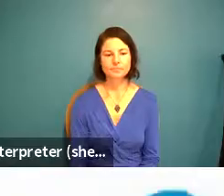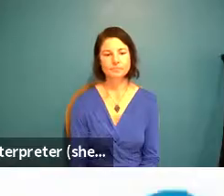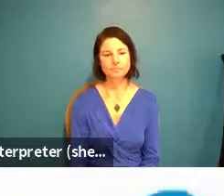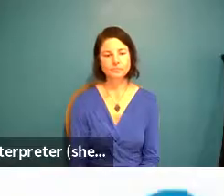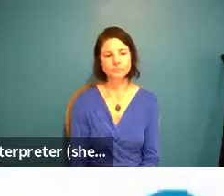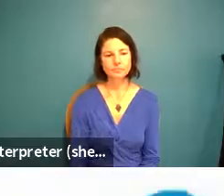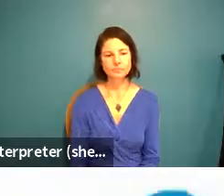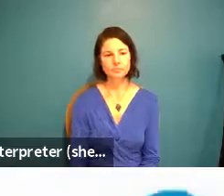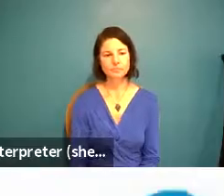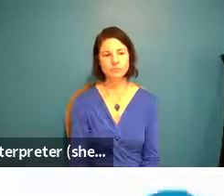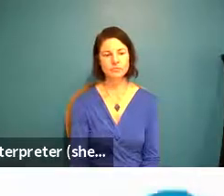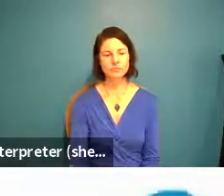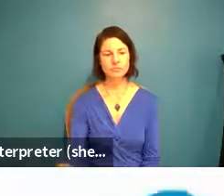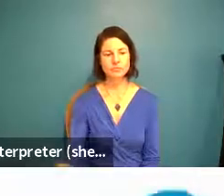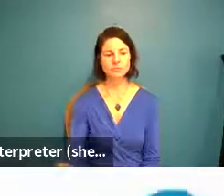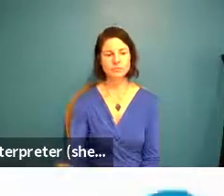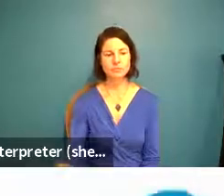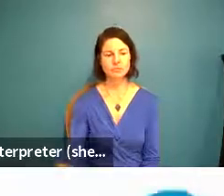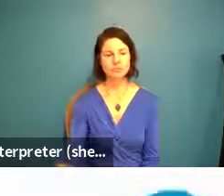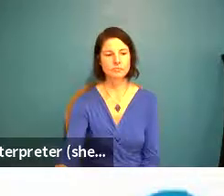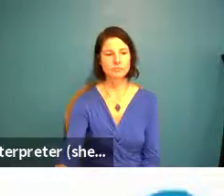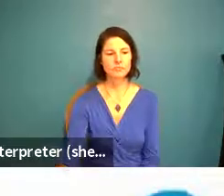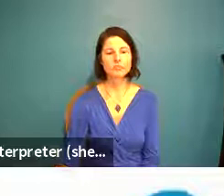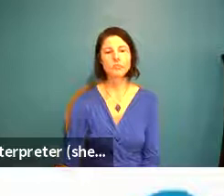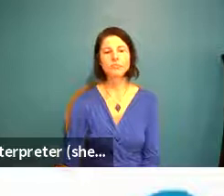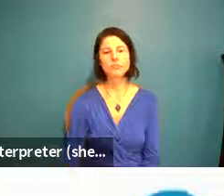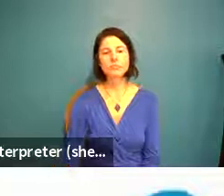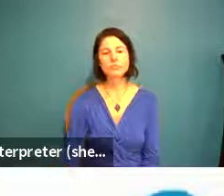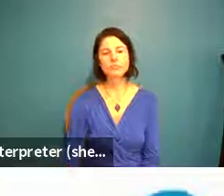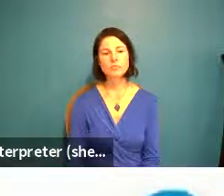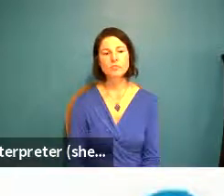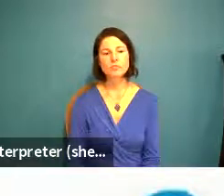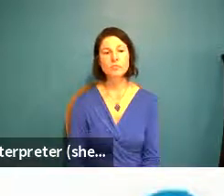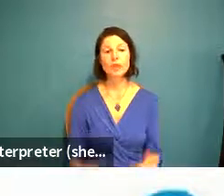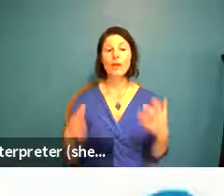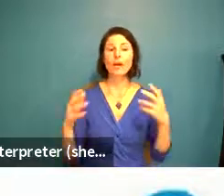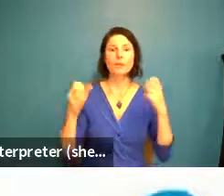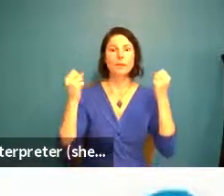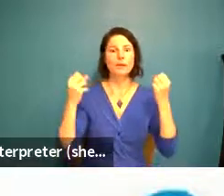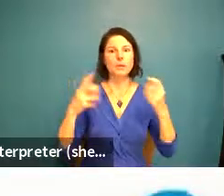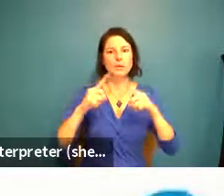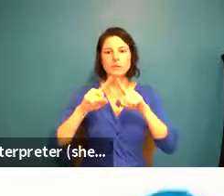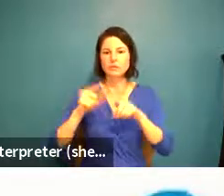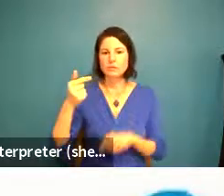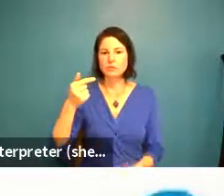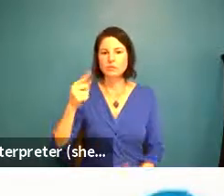lot more gender terms that are being used than what I've covered, there's actually about 100 that were being used last year, the